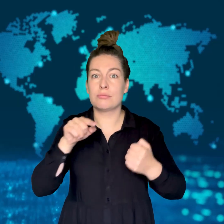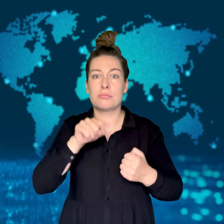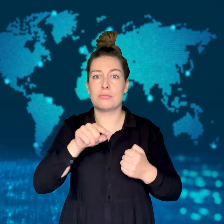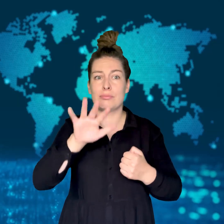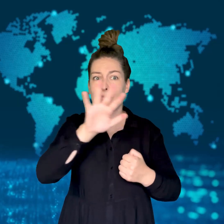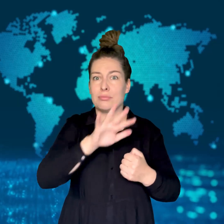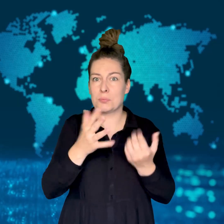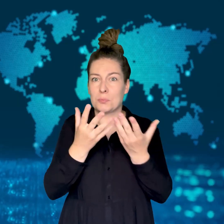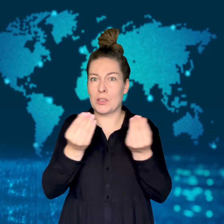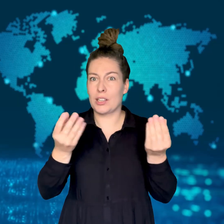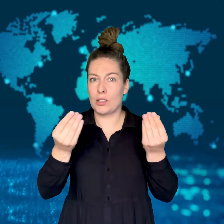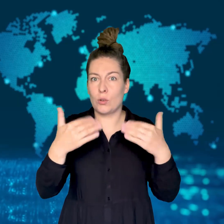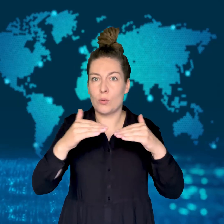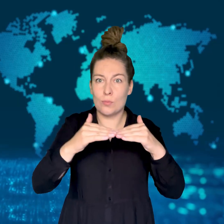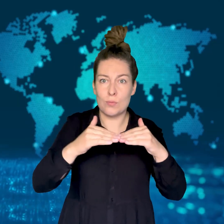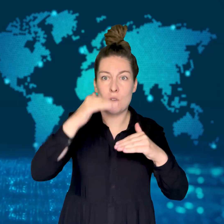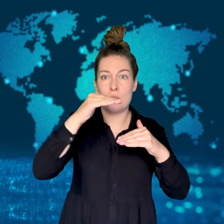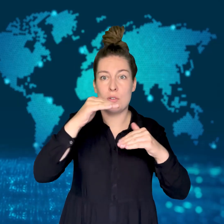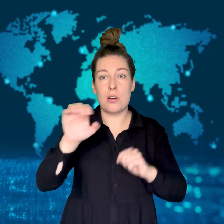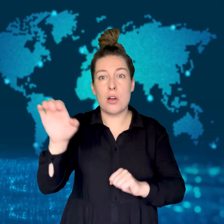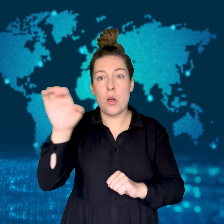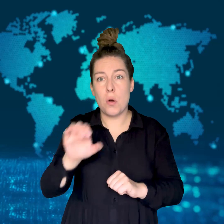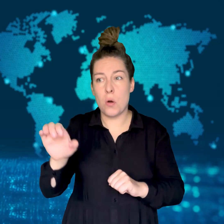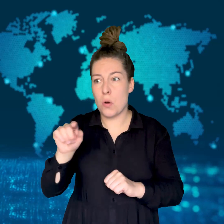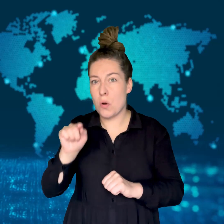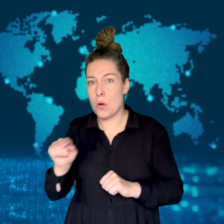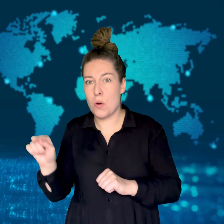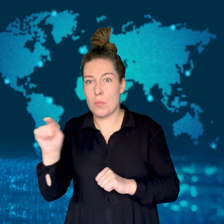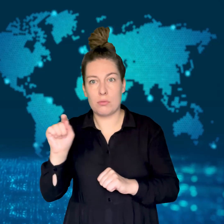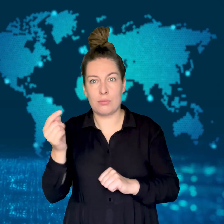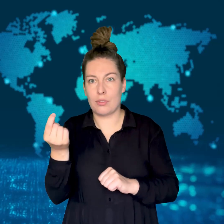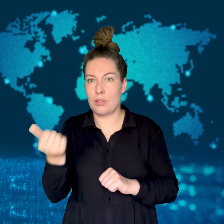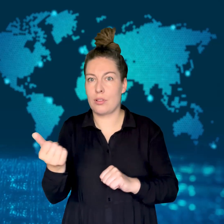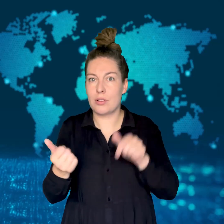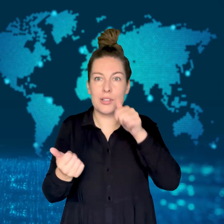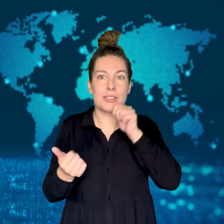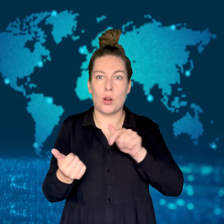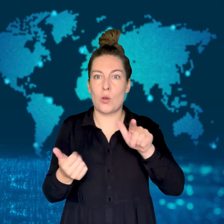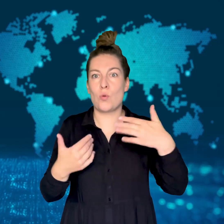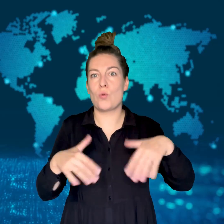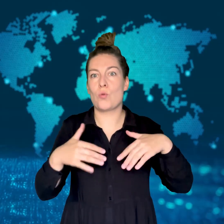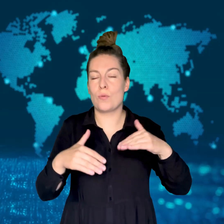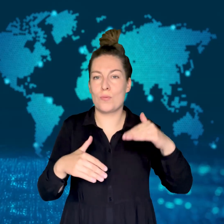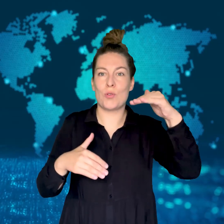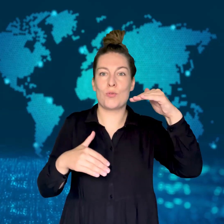more than any other country in Europe.